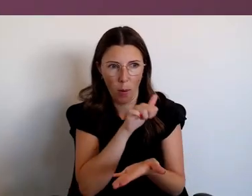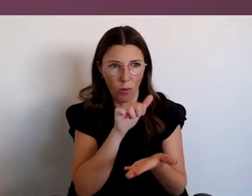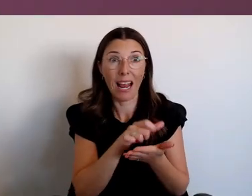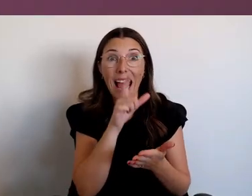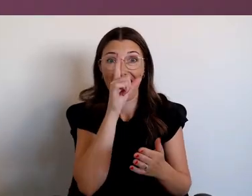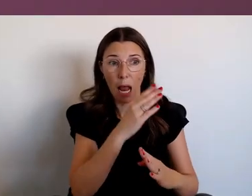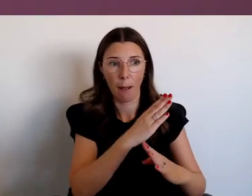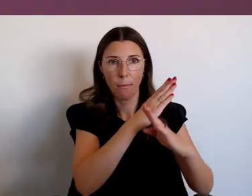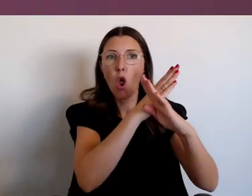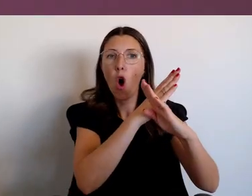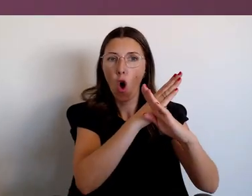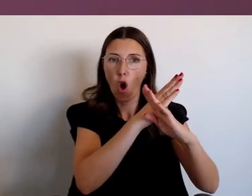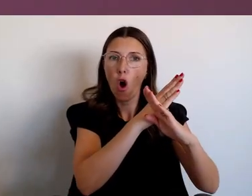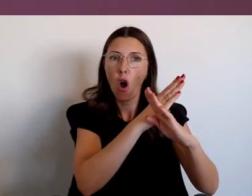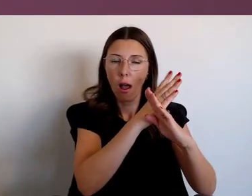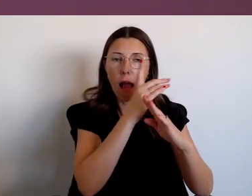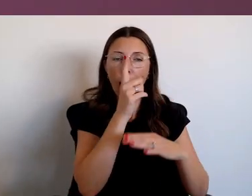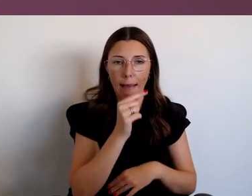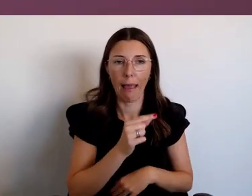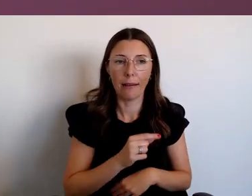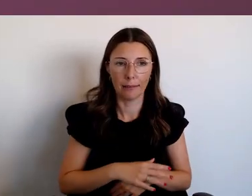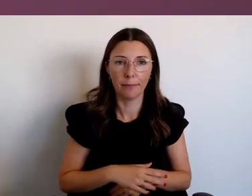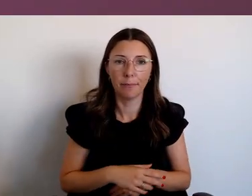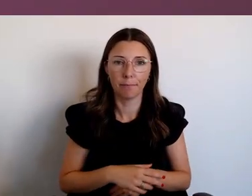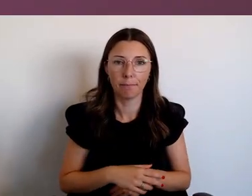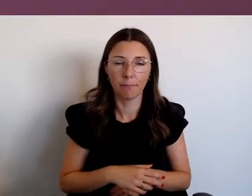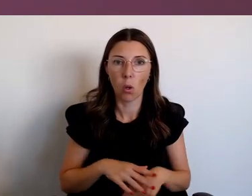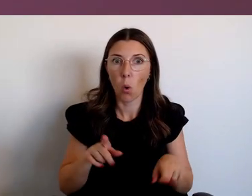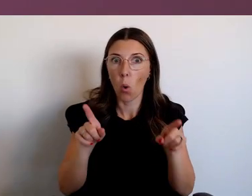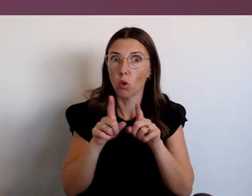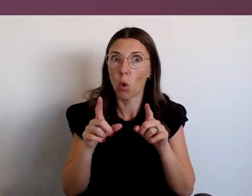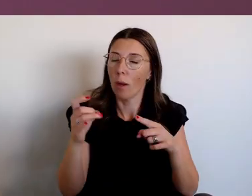And of course, protecting sensitive information is crucial.